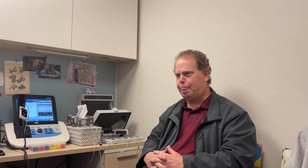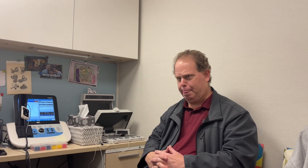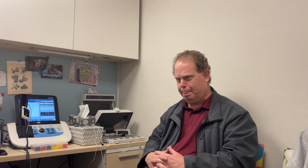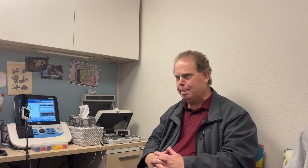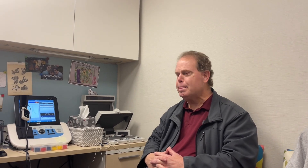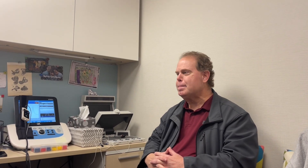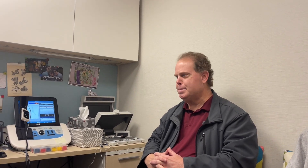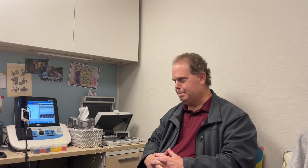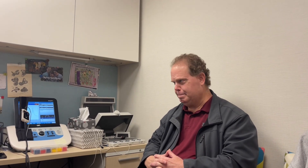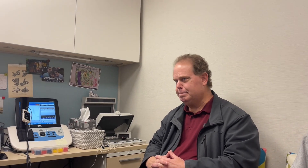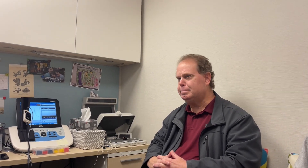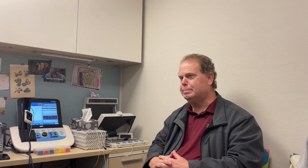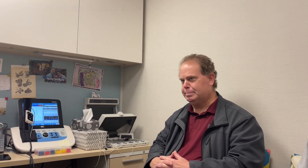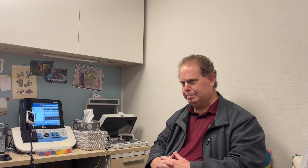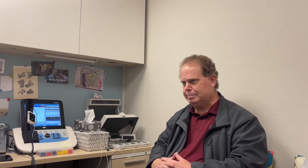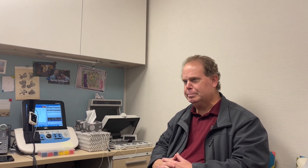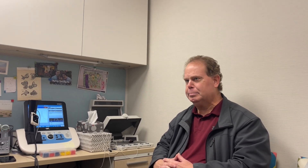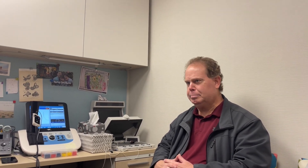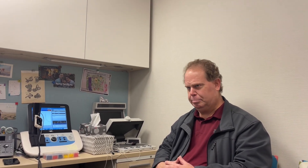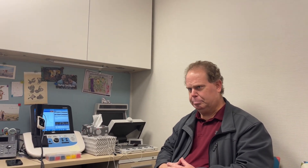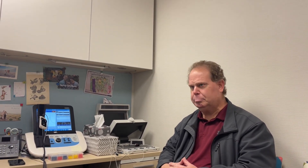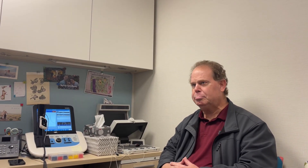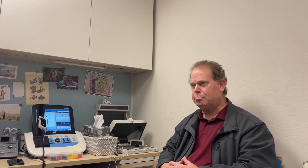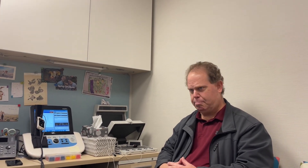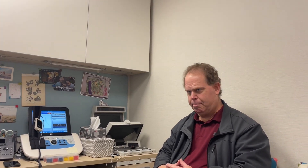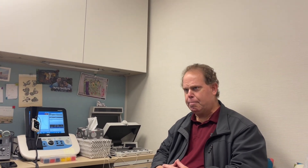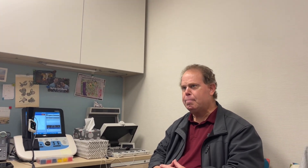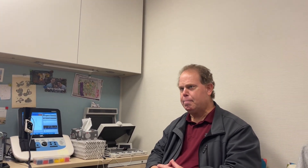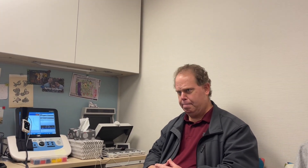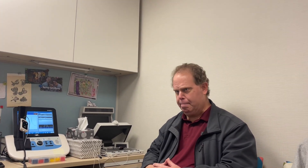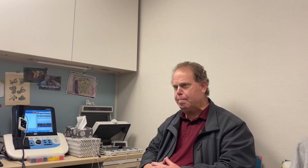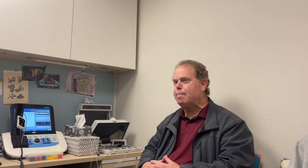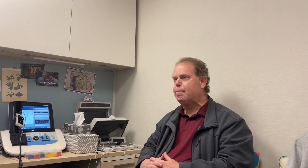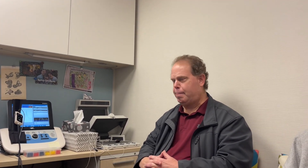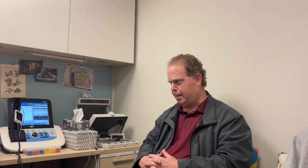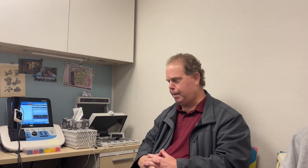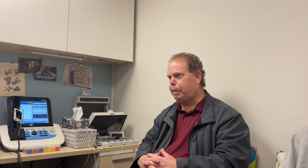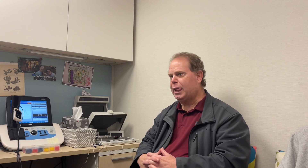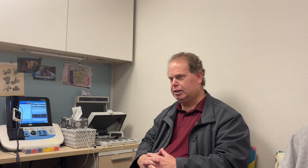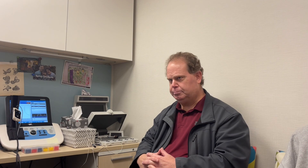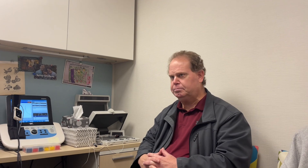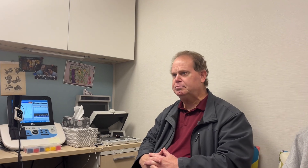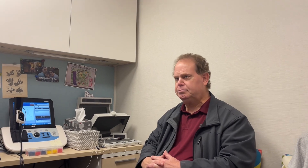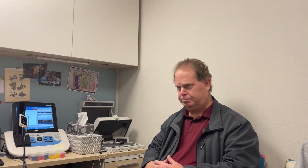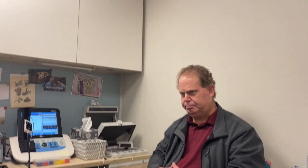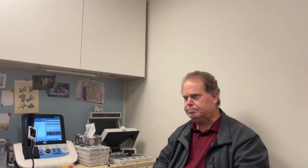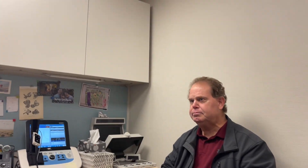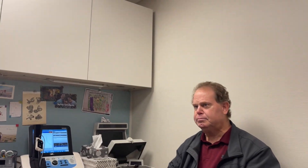that you're not going to go home with um we're probably going to program with this one cuz it's